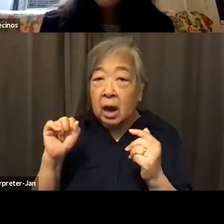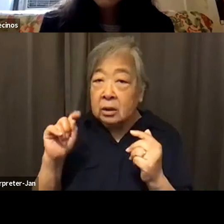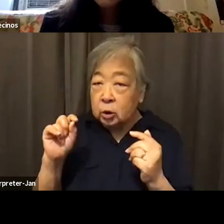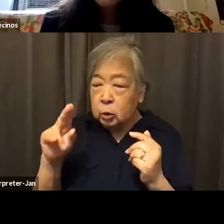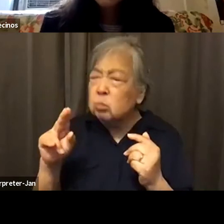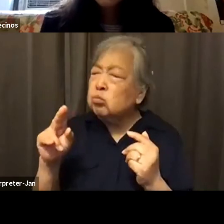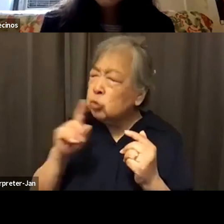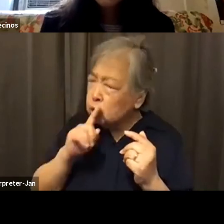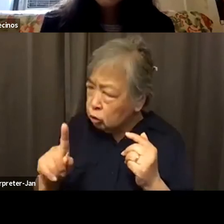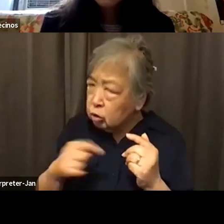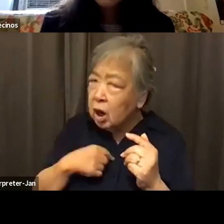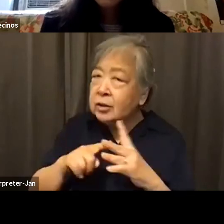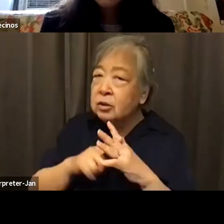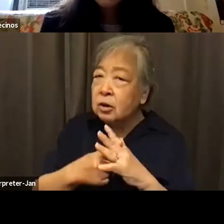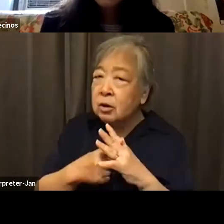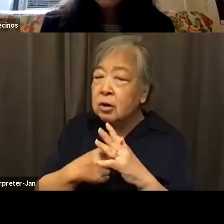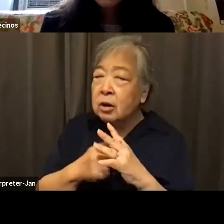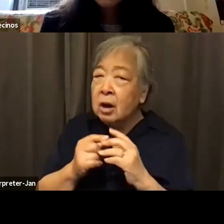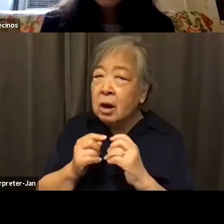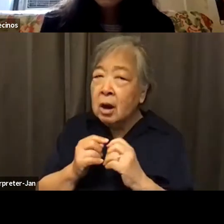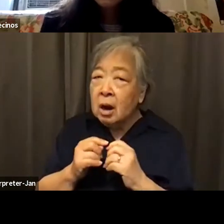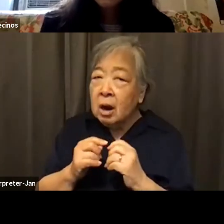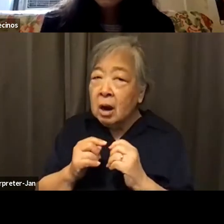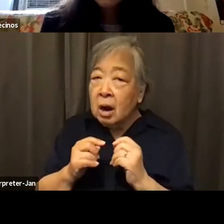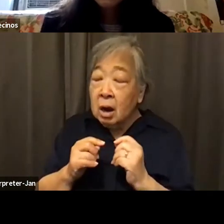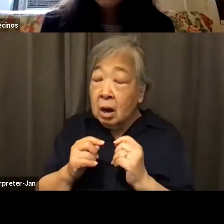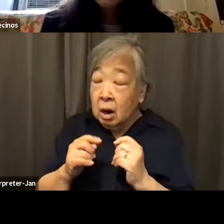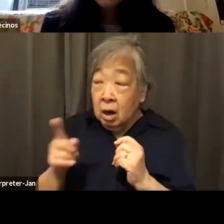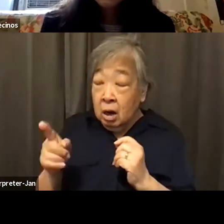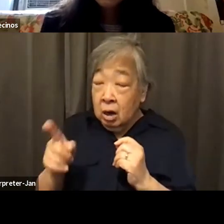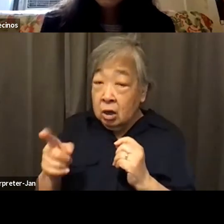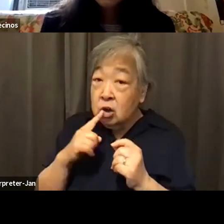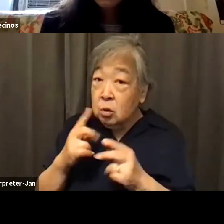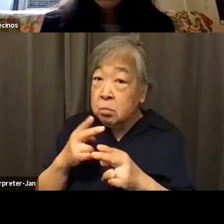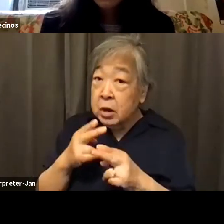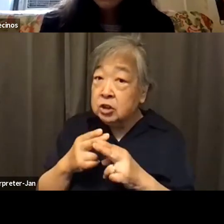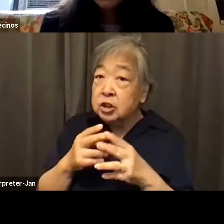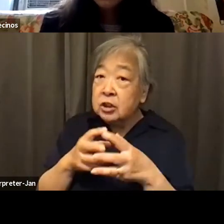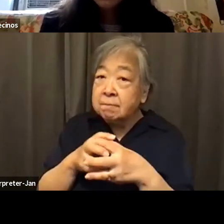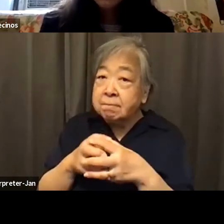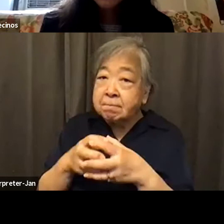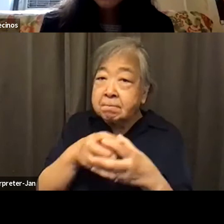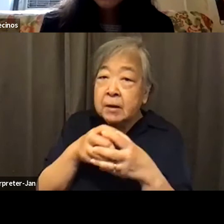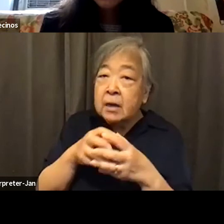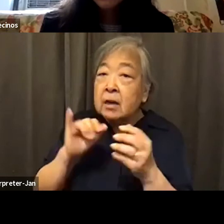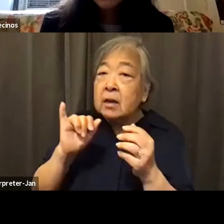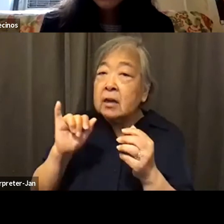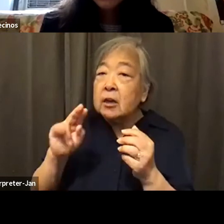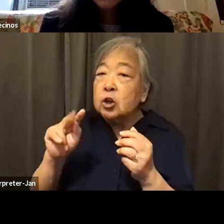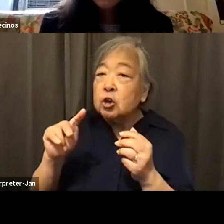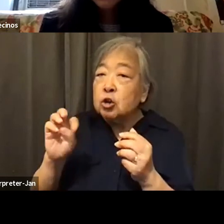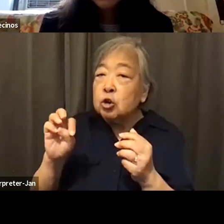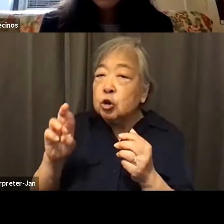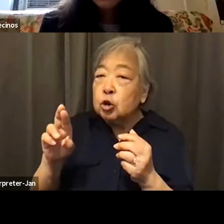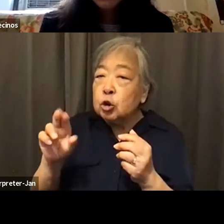The thing what you mentioned about intersectionality within the disability community, and also